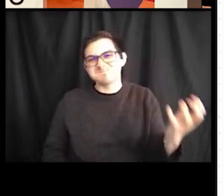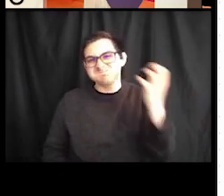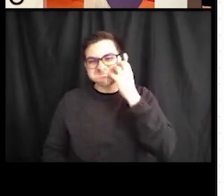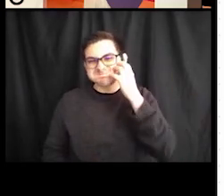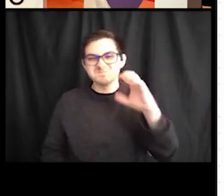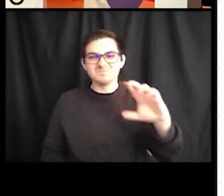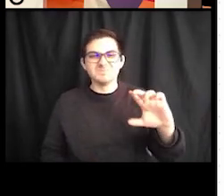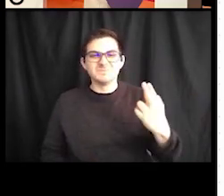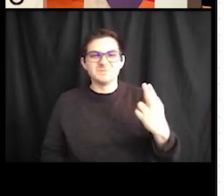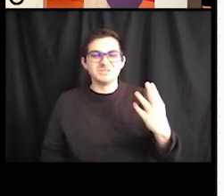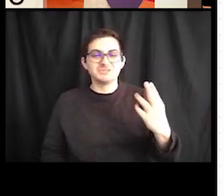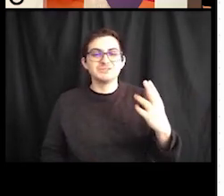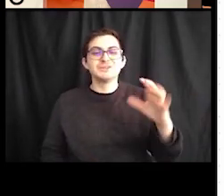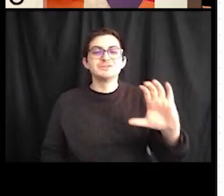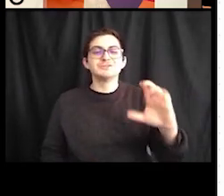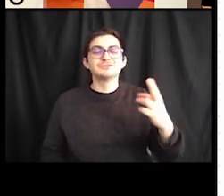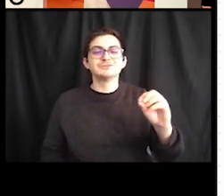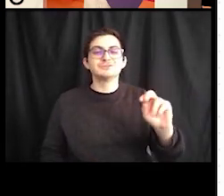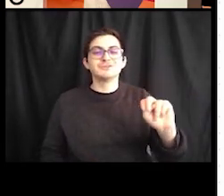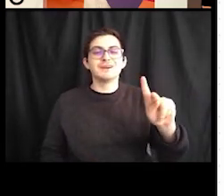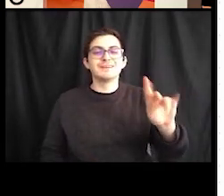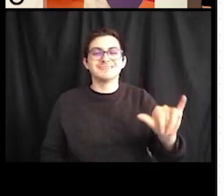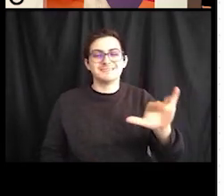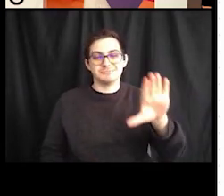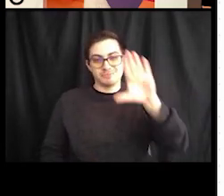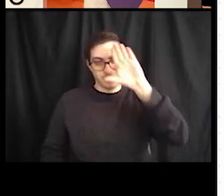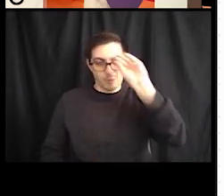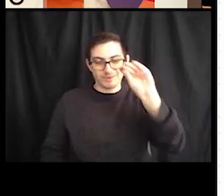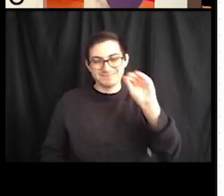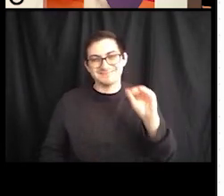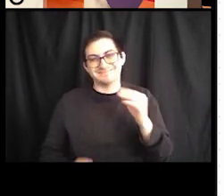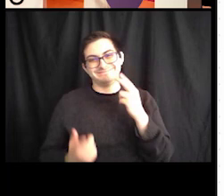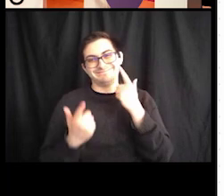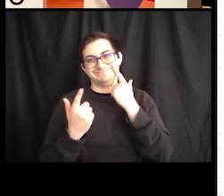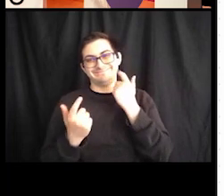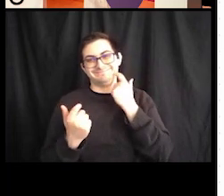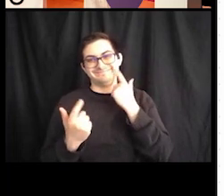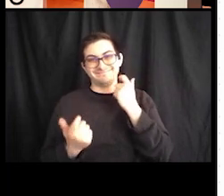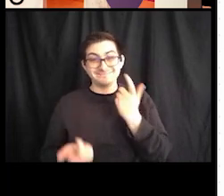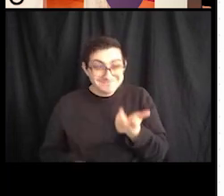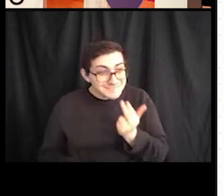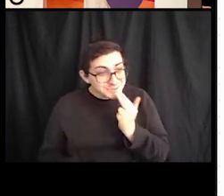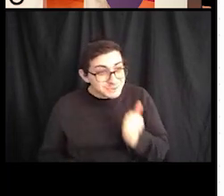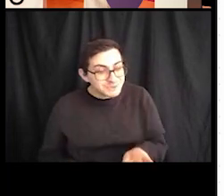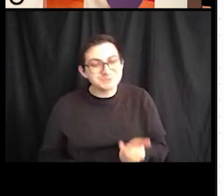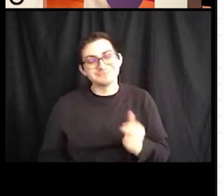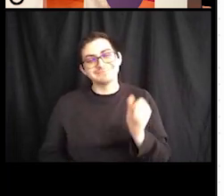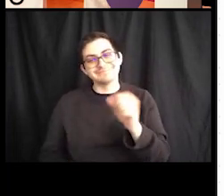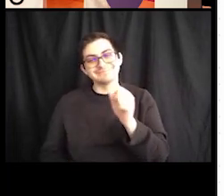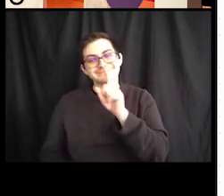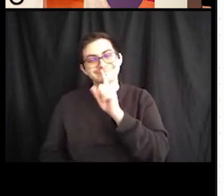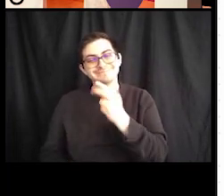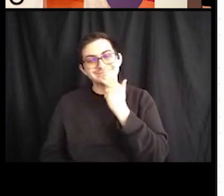He is cute! It is cute. Alice how does this auto layout thing even work?